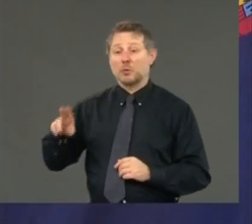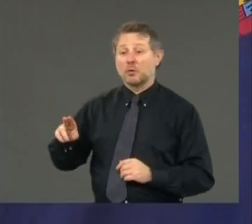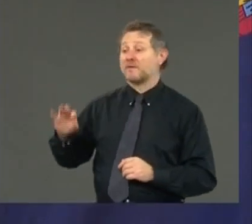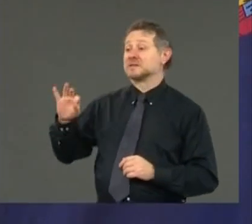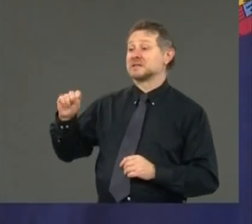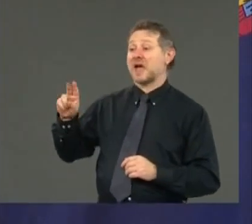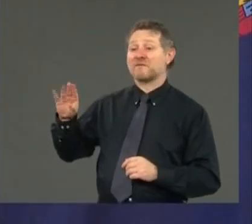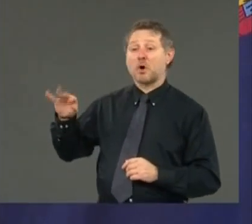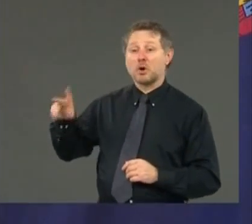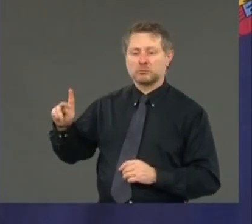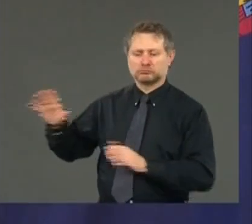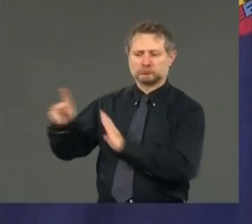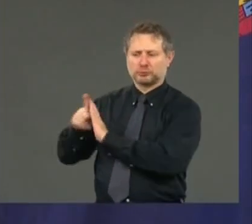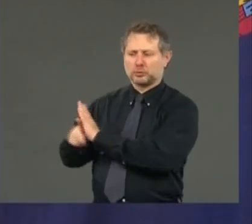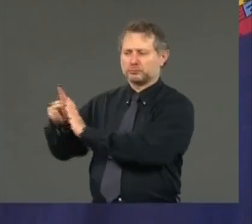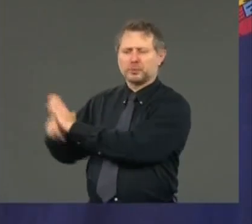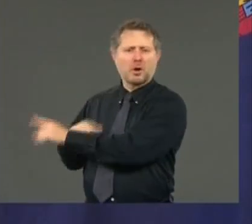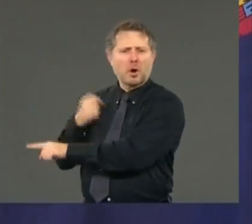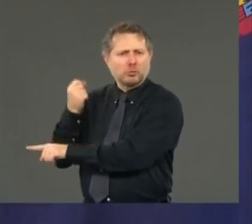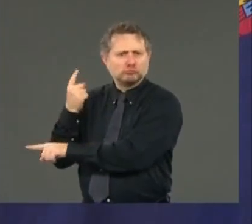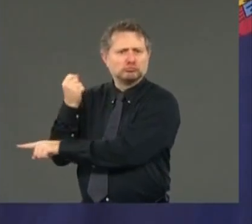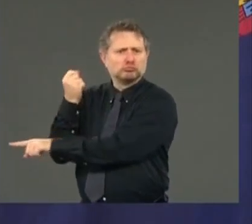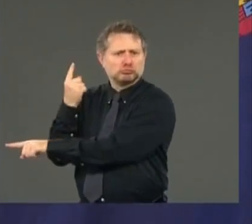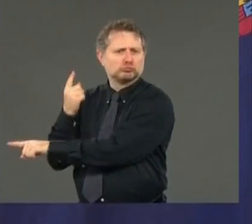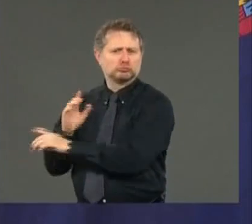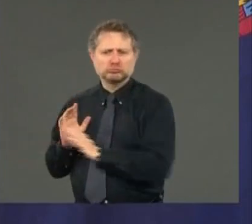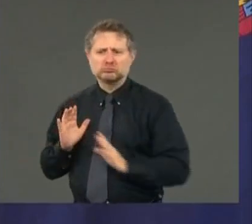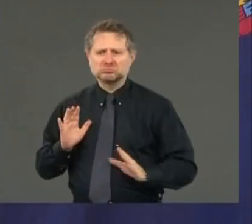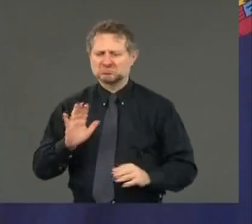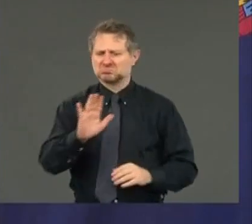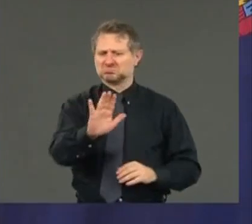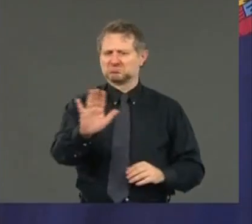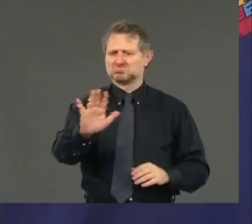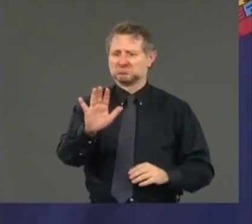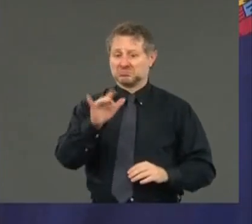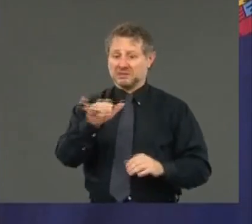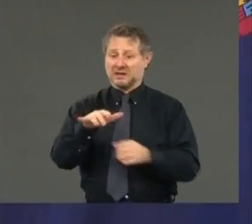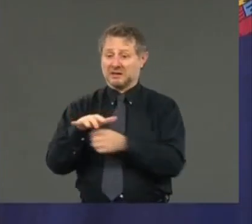NEW YORK CITY. I UNDERSTAND THE NASSAU POLICY AND I UNDERSTAND THE SUFFICIENT